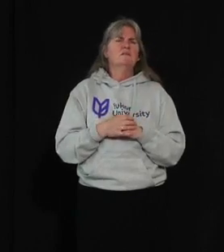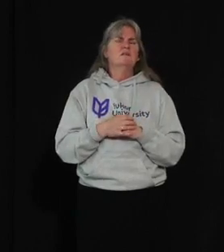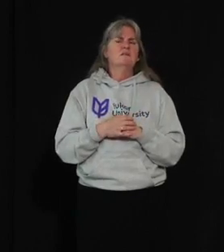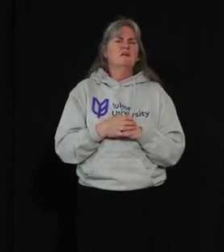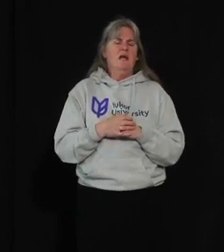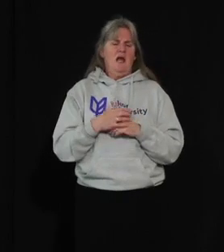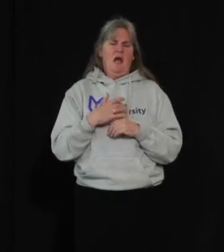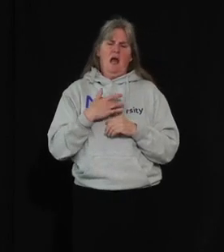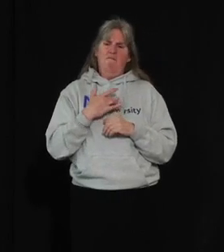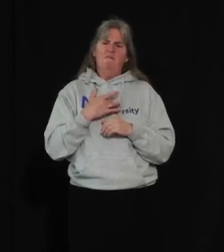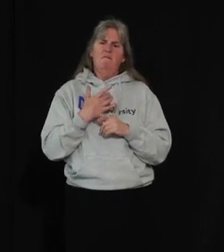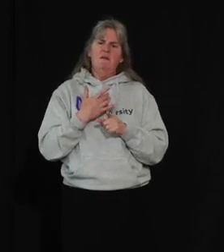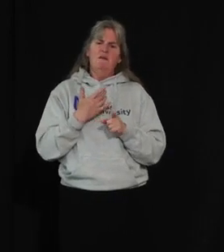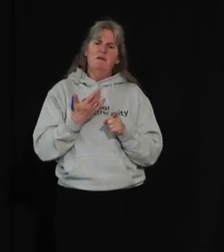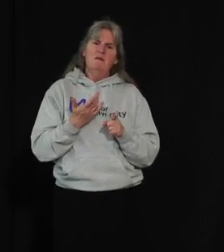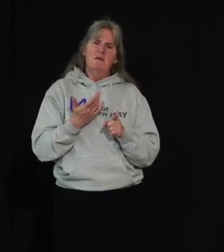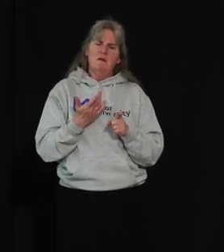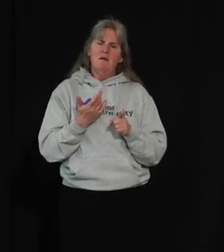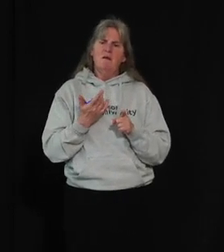And I sense that there is going